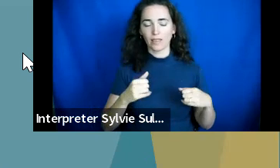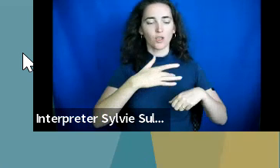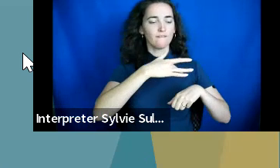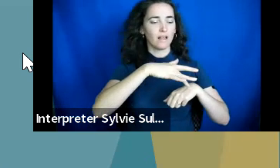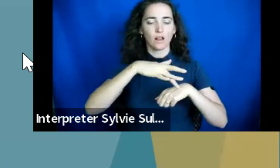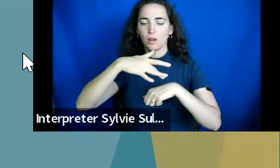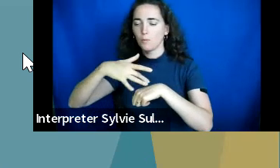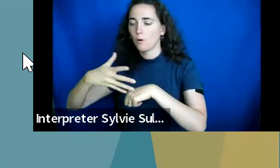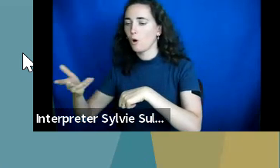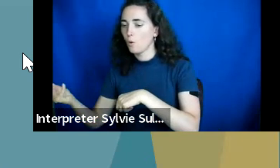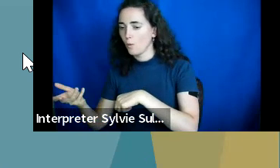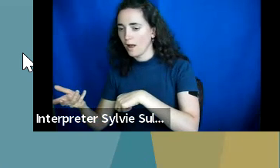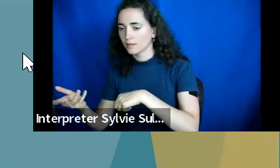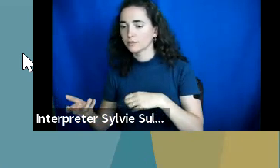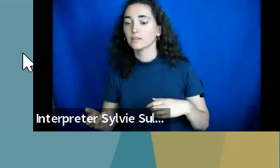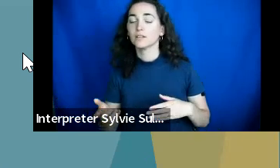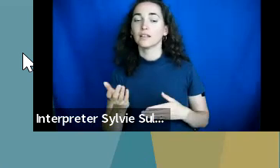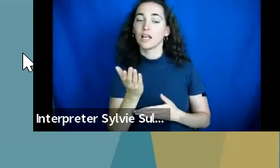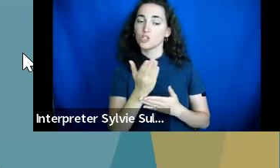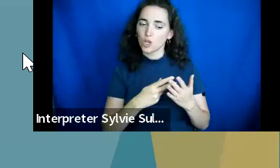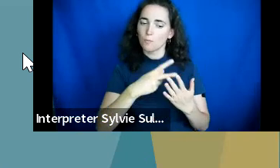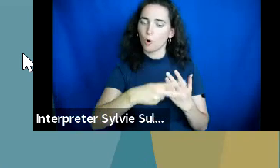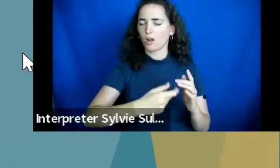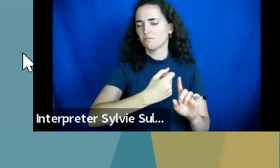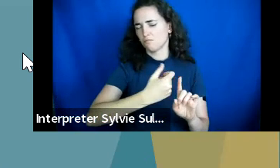And then some of the programs I will elaborate on a little bit again.